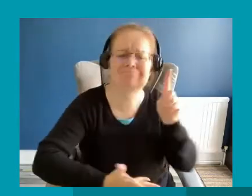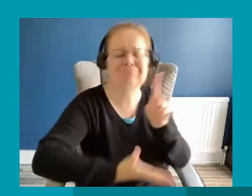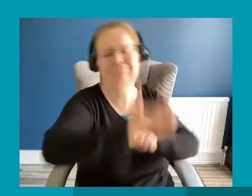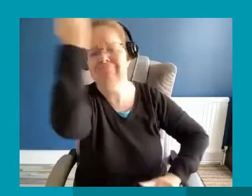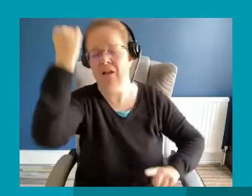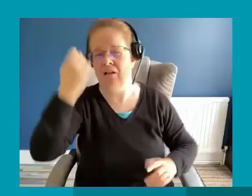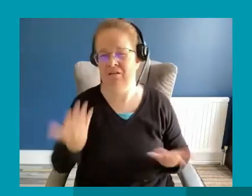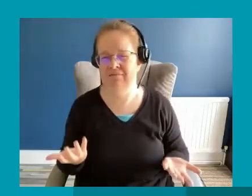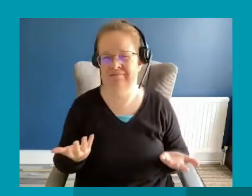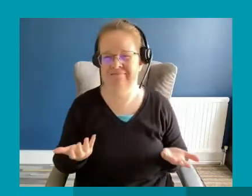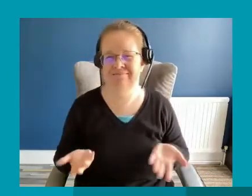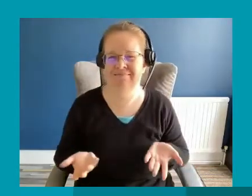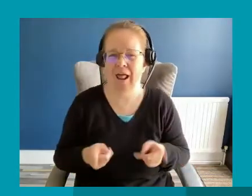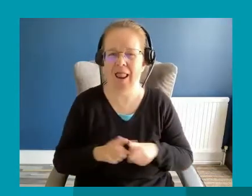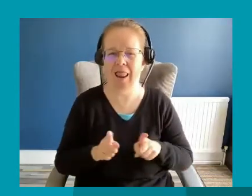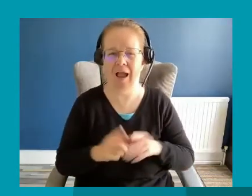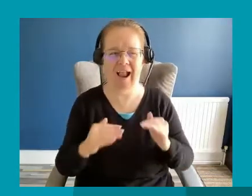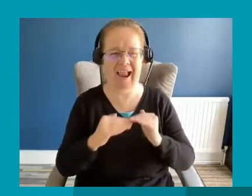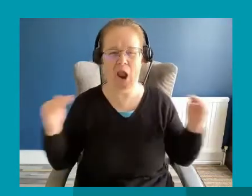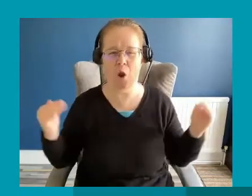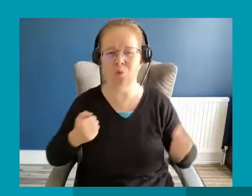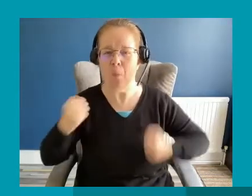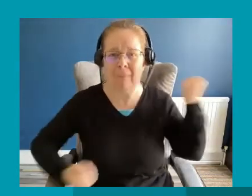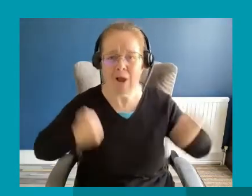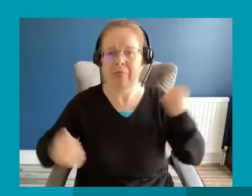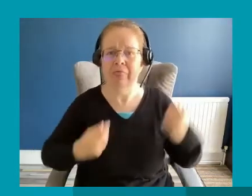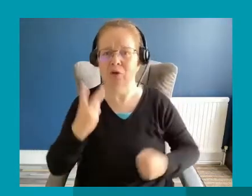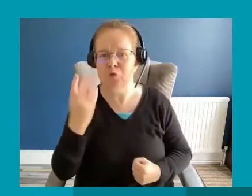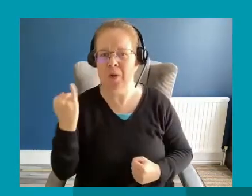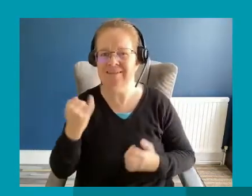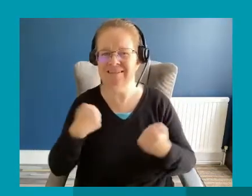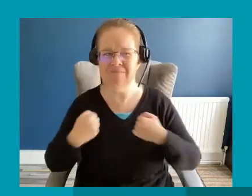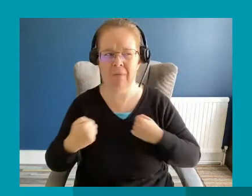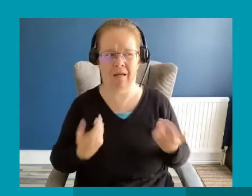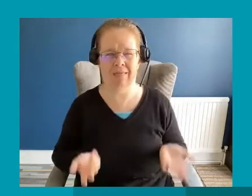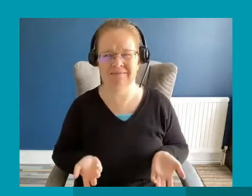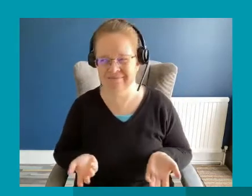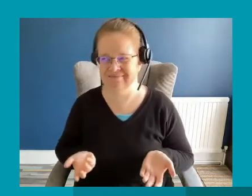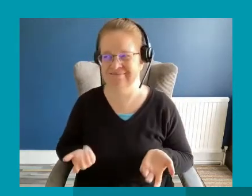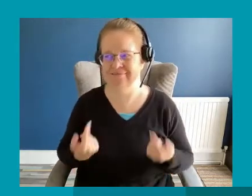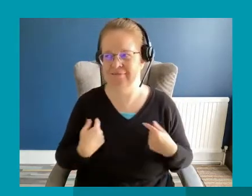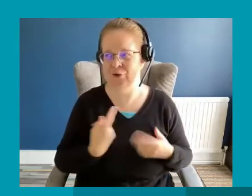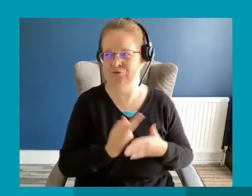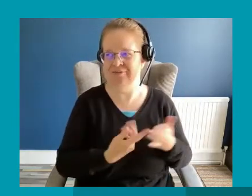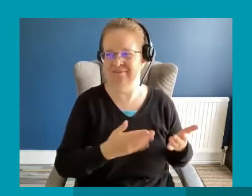or you know, I mean, it's really, really interesting. It's because obviously if if if